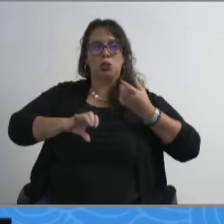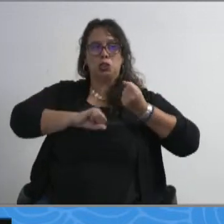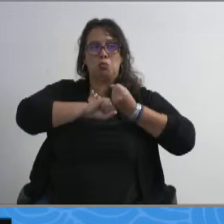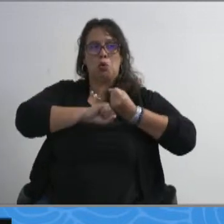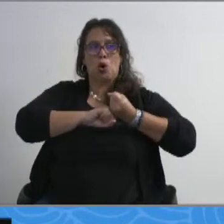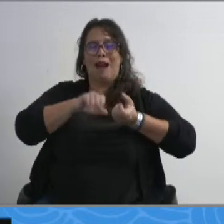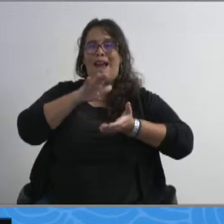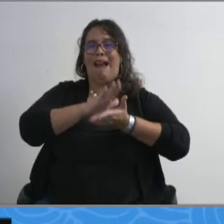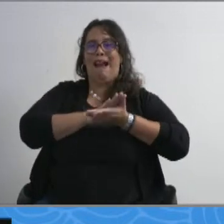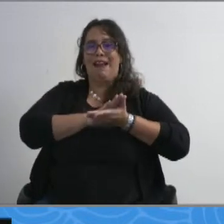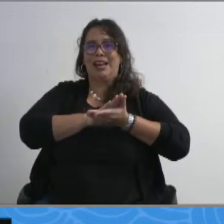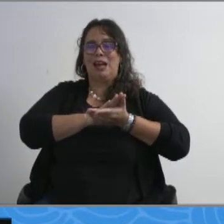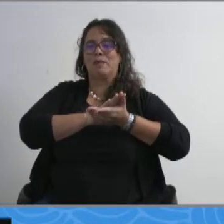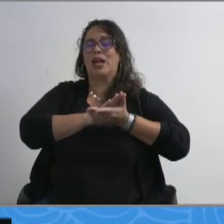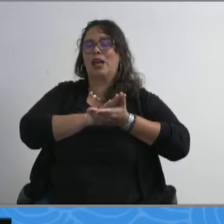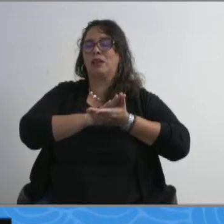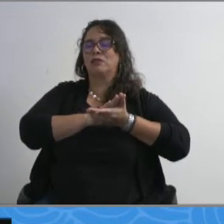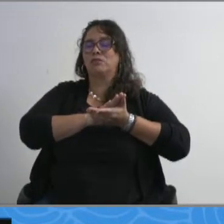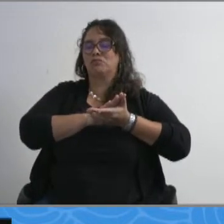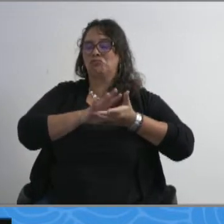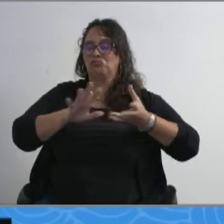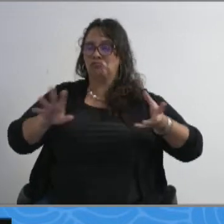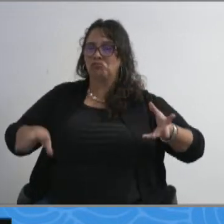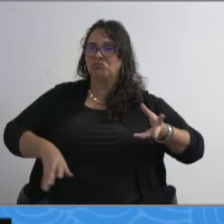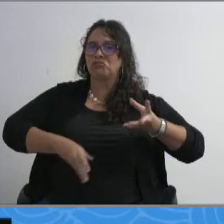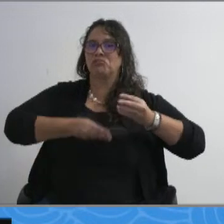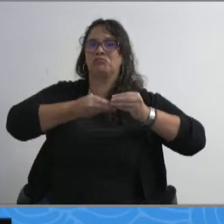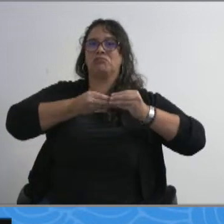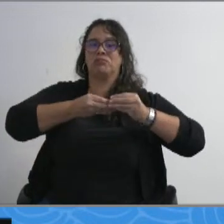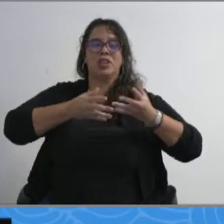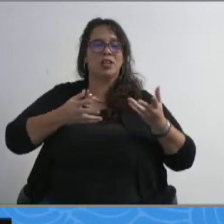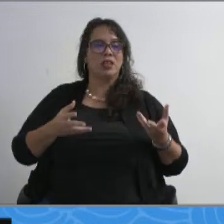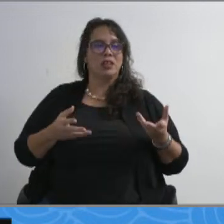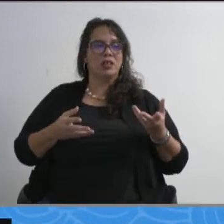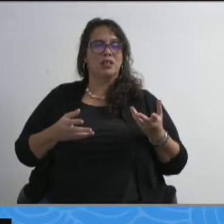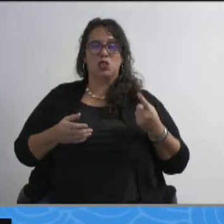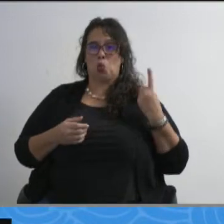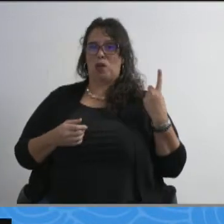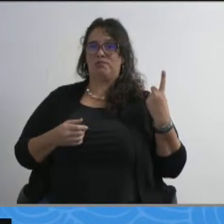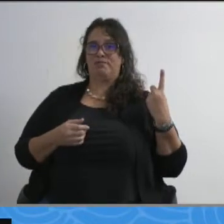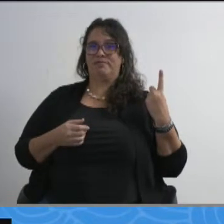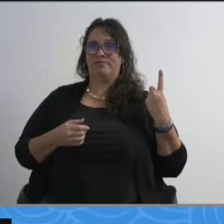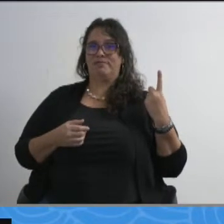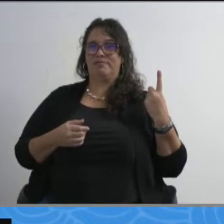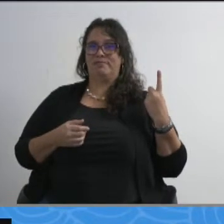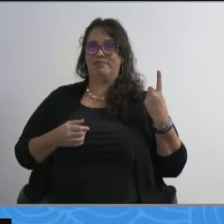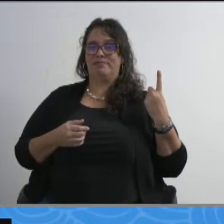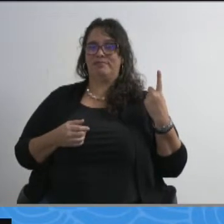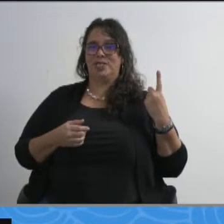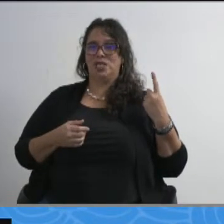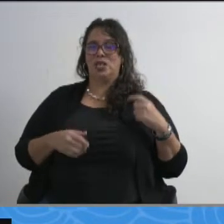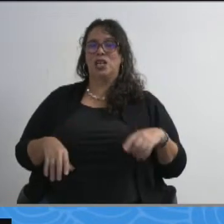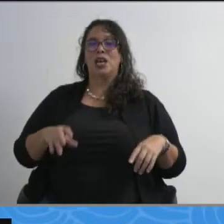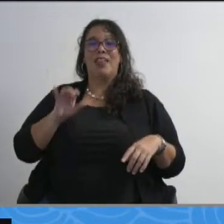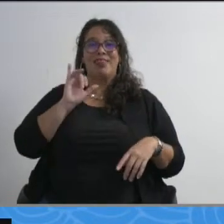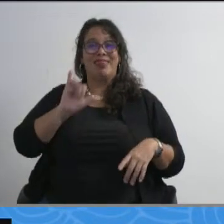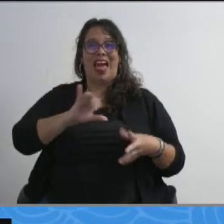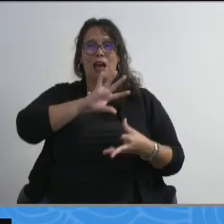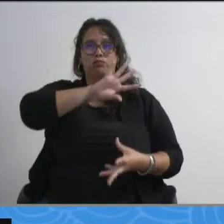And it's just one narrative for that. So, that constitutes the entire LCAP Federal Addendum.